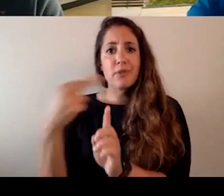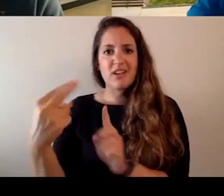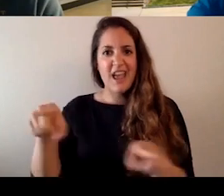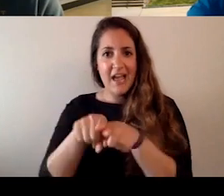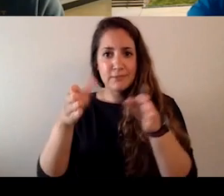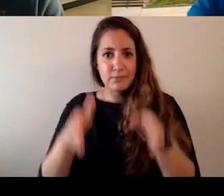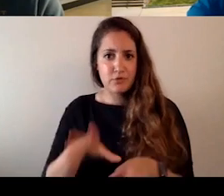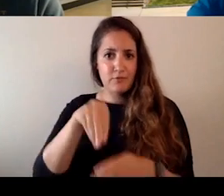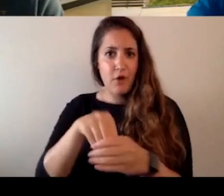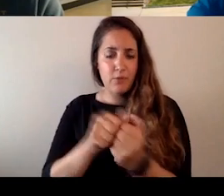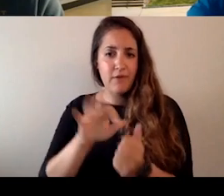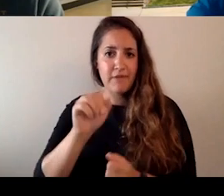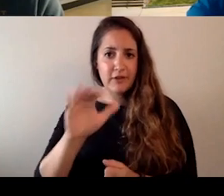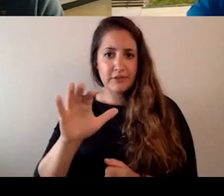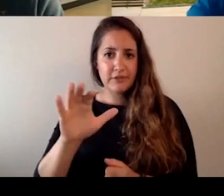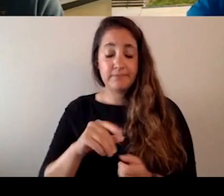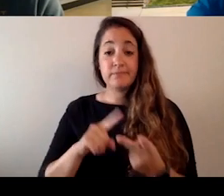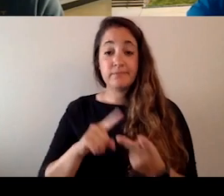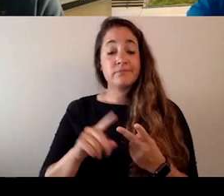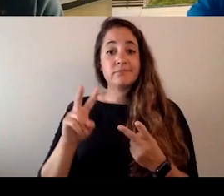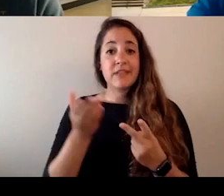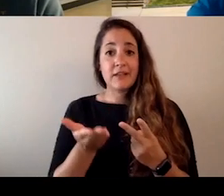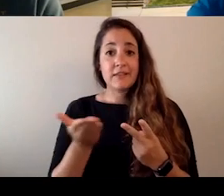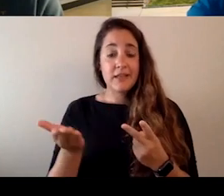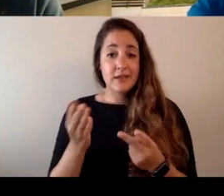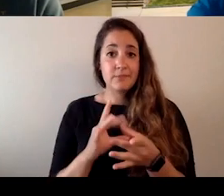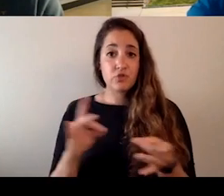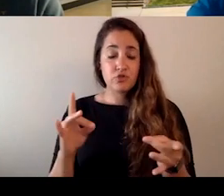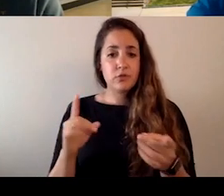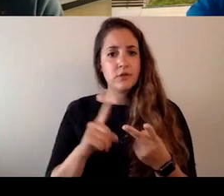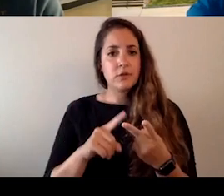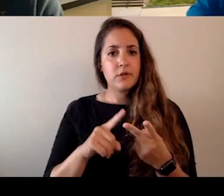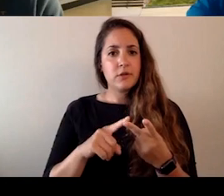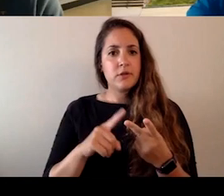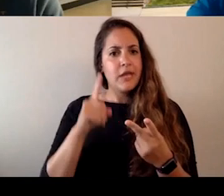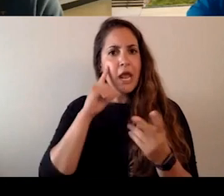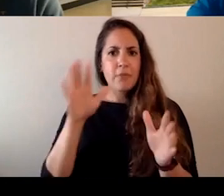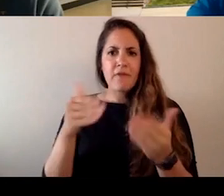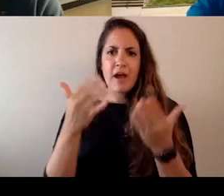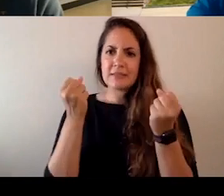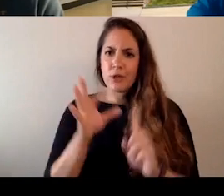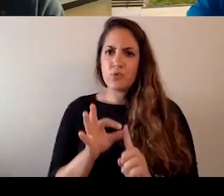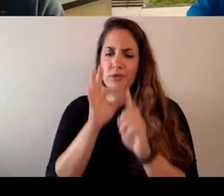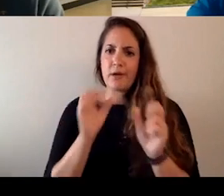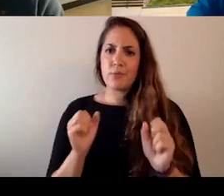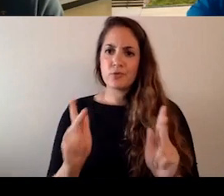The second thing I will say is that it's provides this very, very unique opportunity. I've been you know,